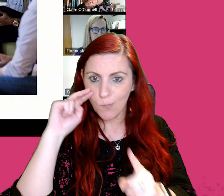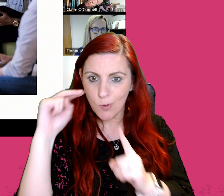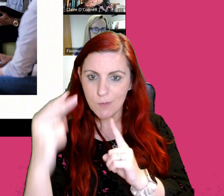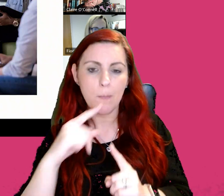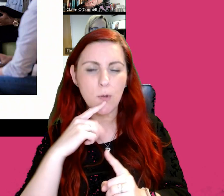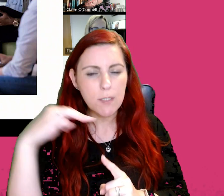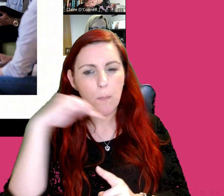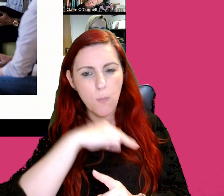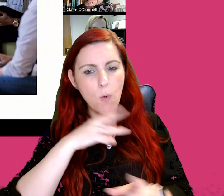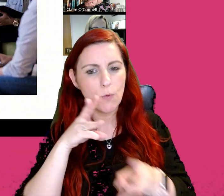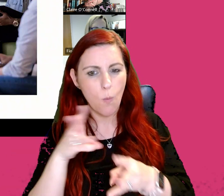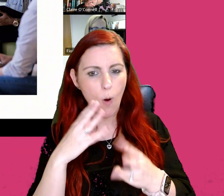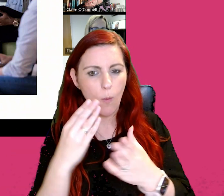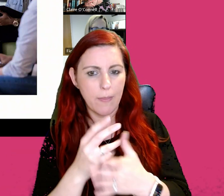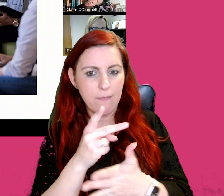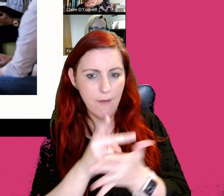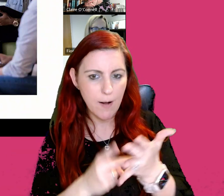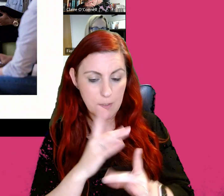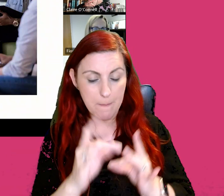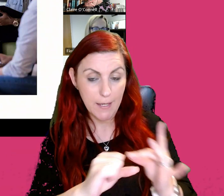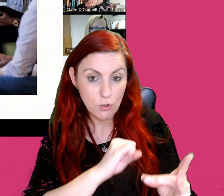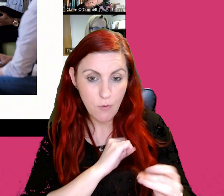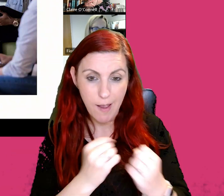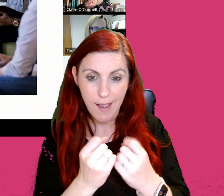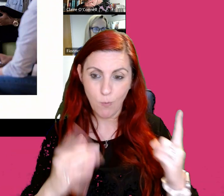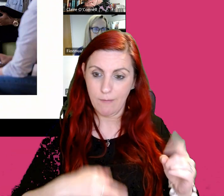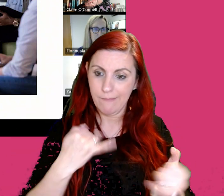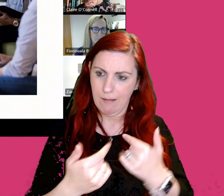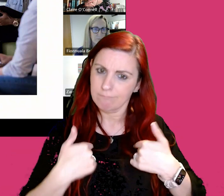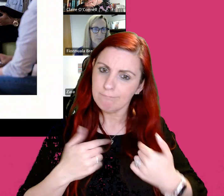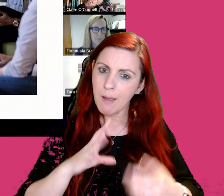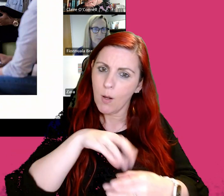work with those values to make sure that everybody feels included and they are valued as an equal